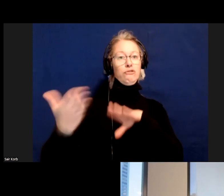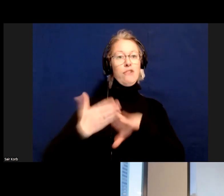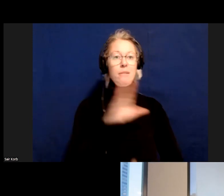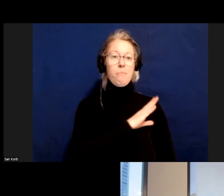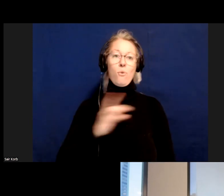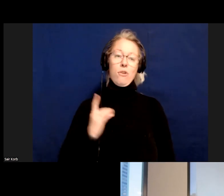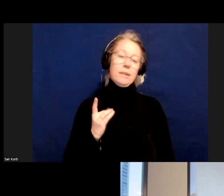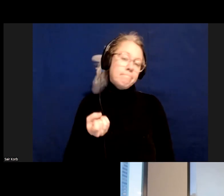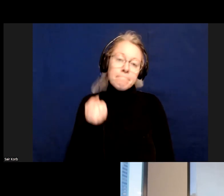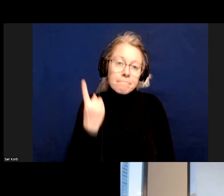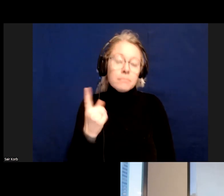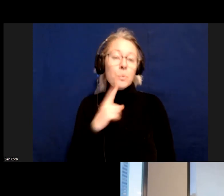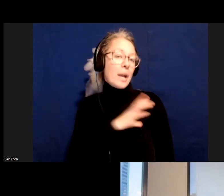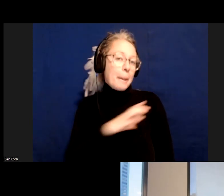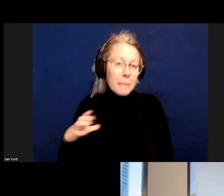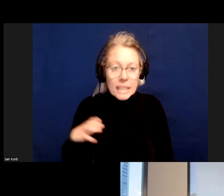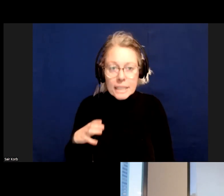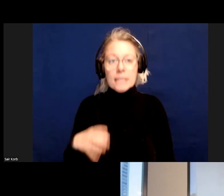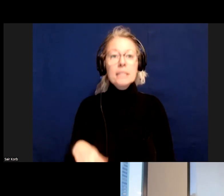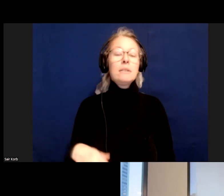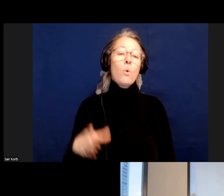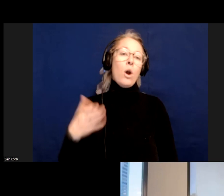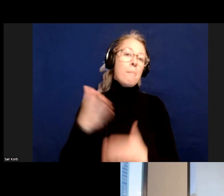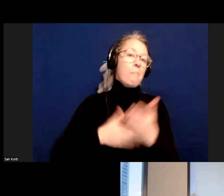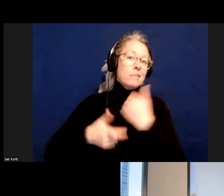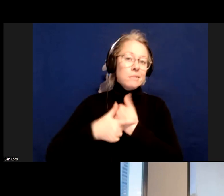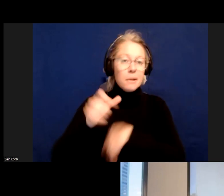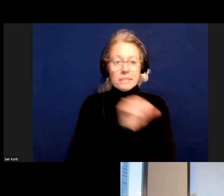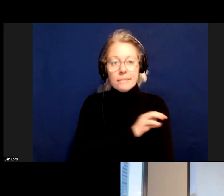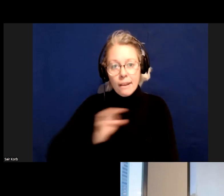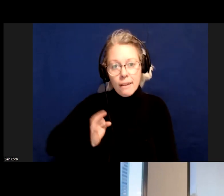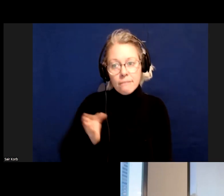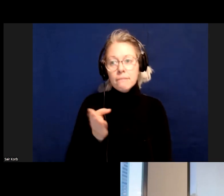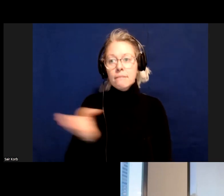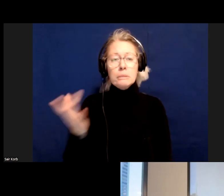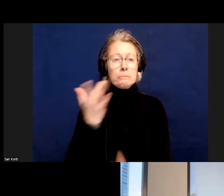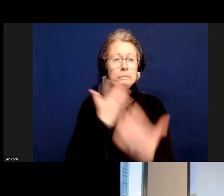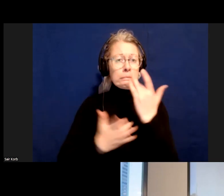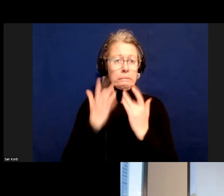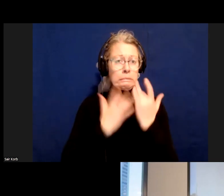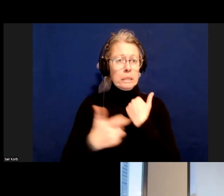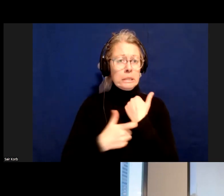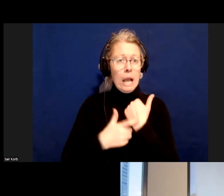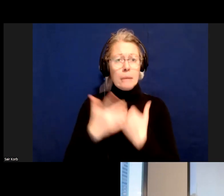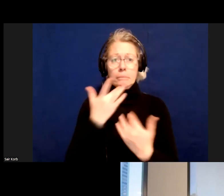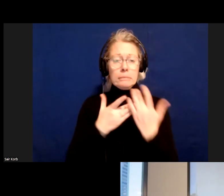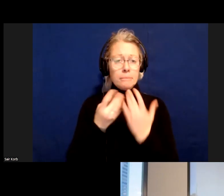or by committees or by part time staff. And as I referenced earlier in this session, we're